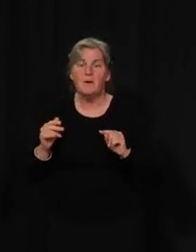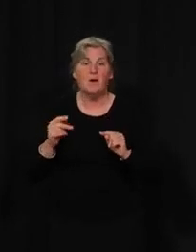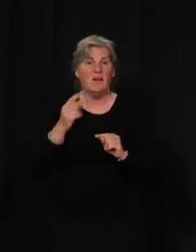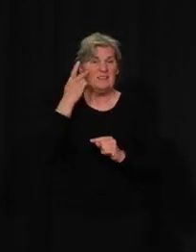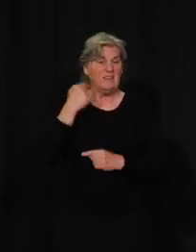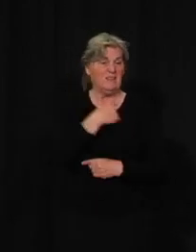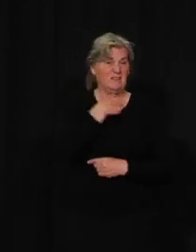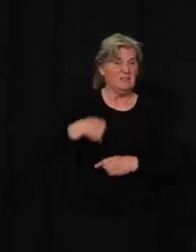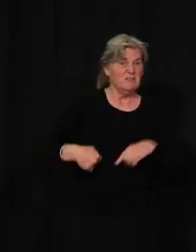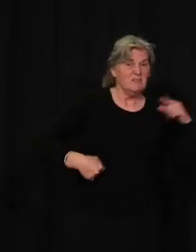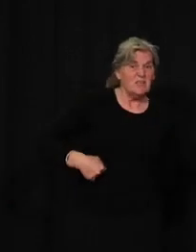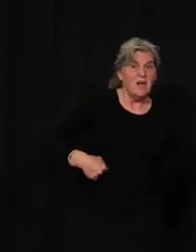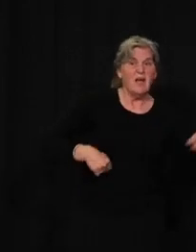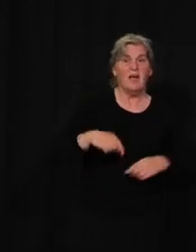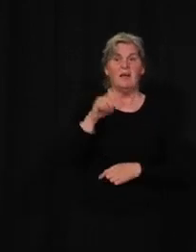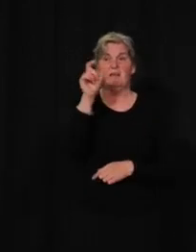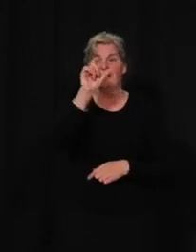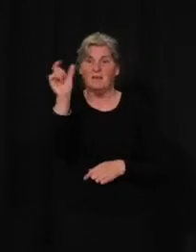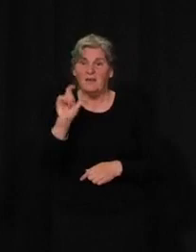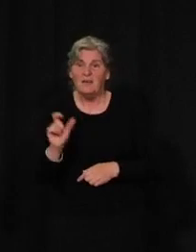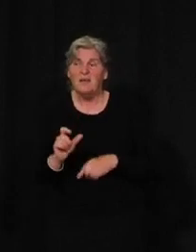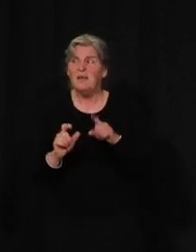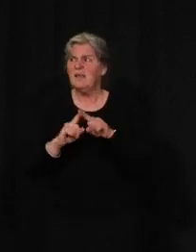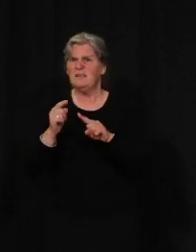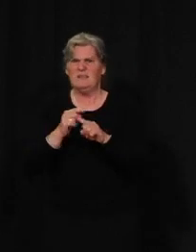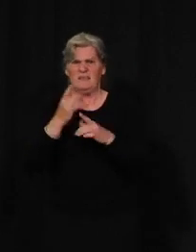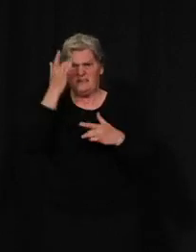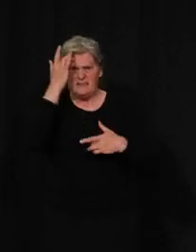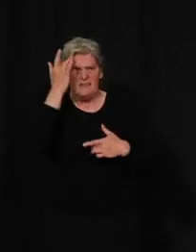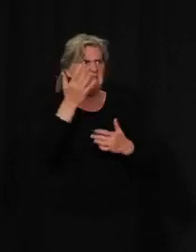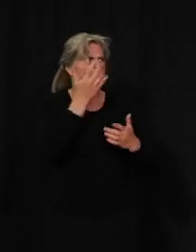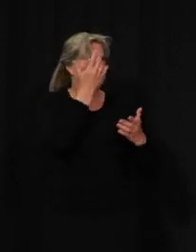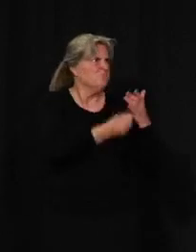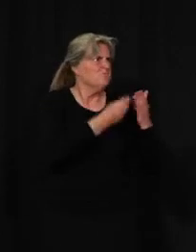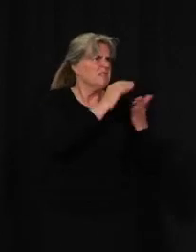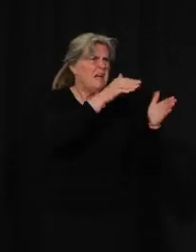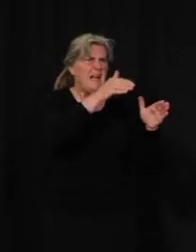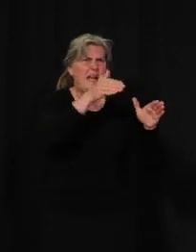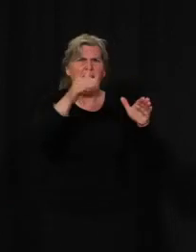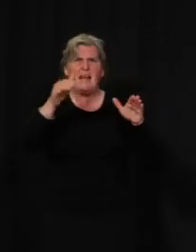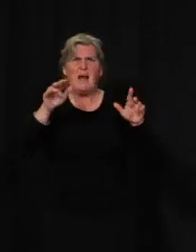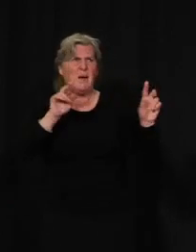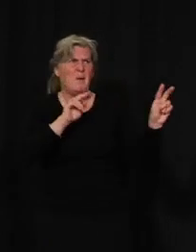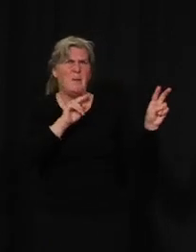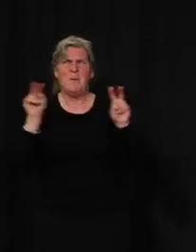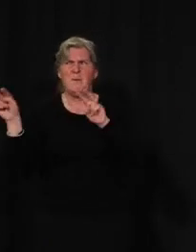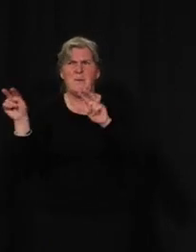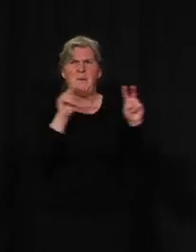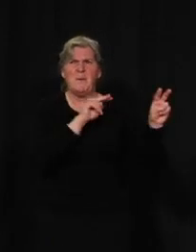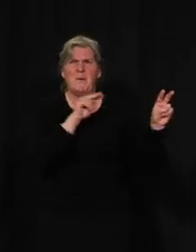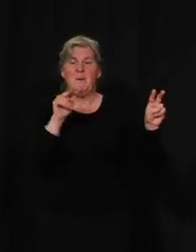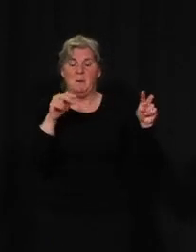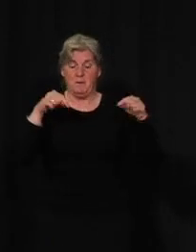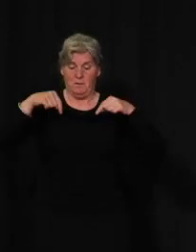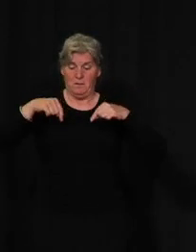We were seeing places overwhelmd with the second the dying. We realized how quickly our smal